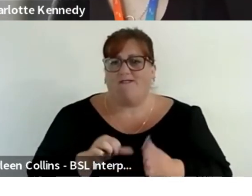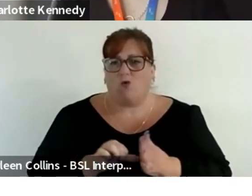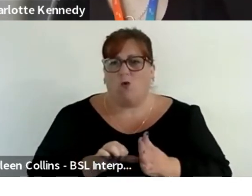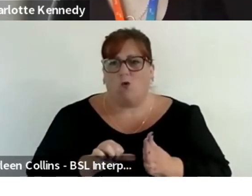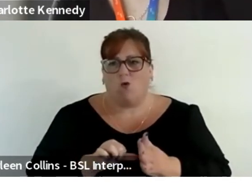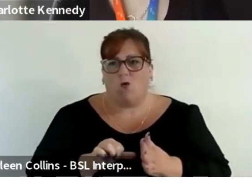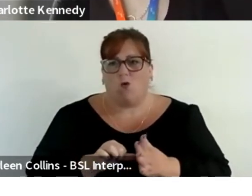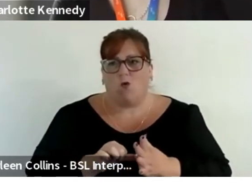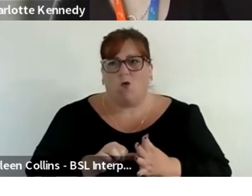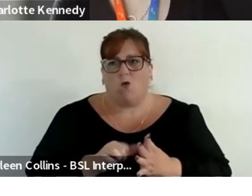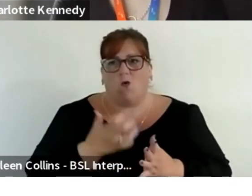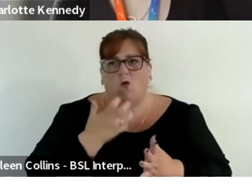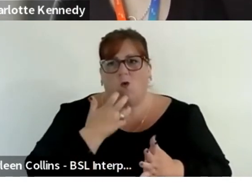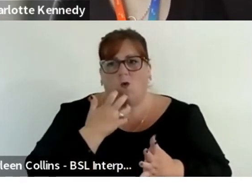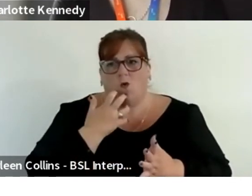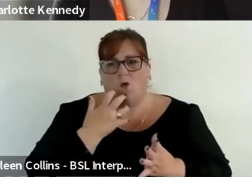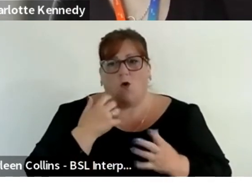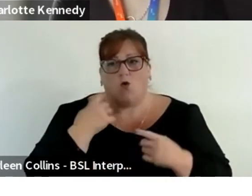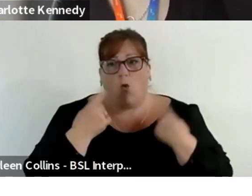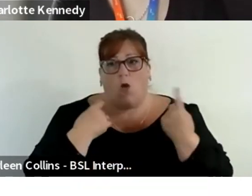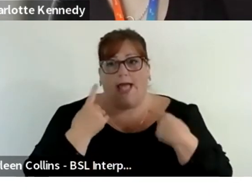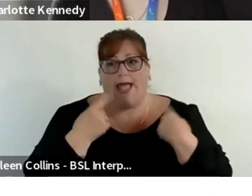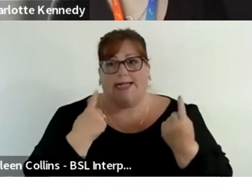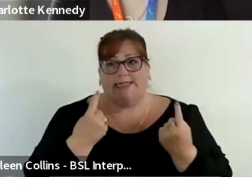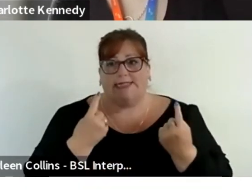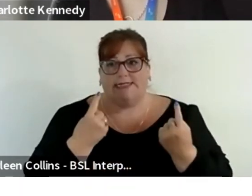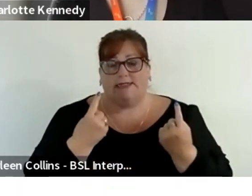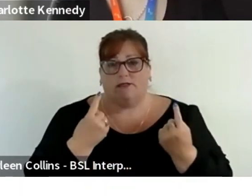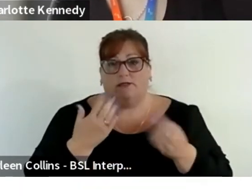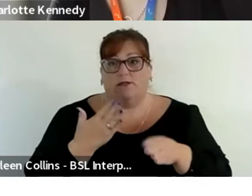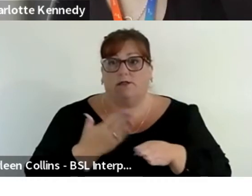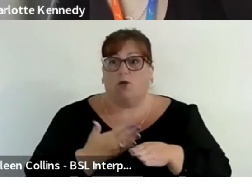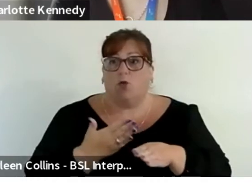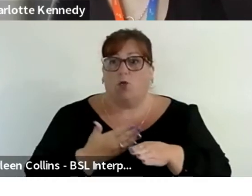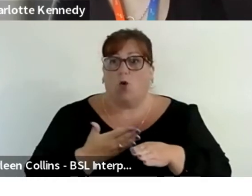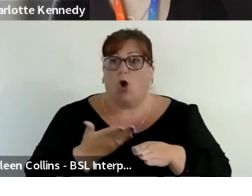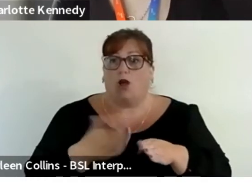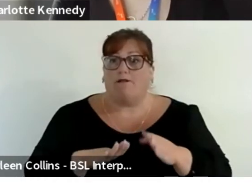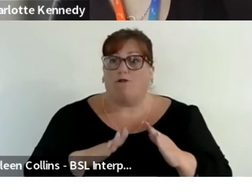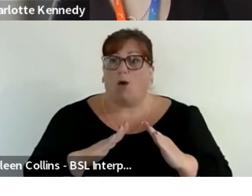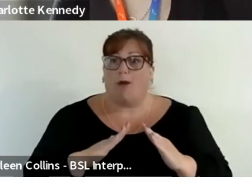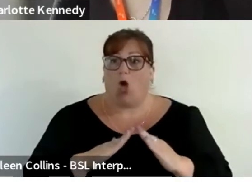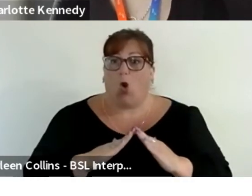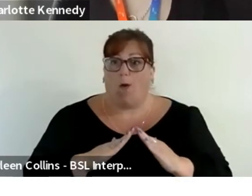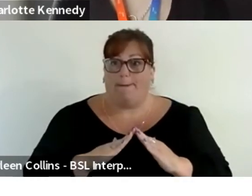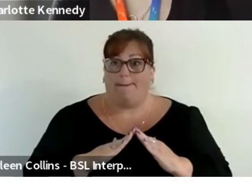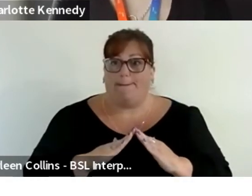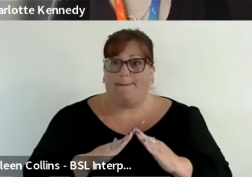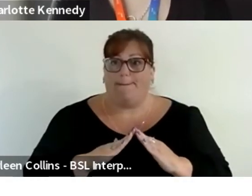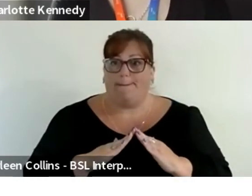Working from home during the pandemic that had got a little bit worse, which